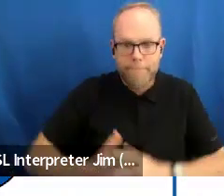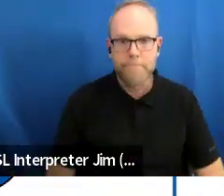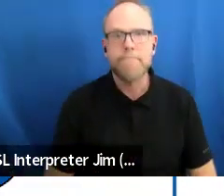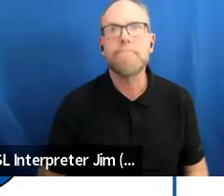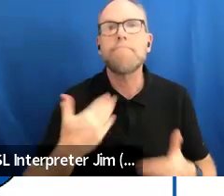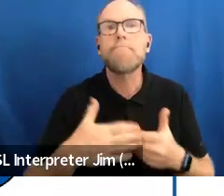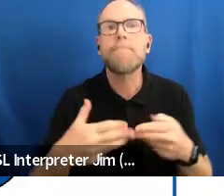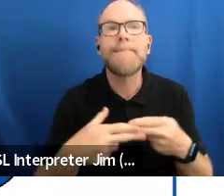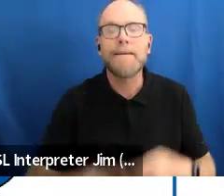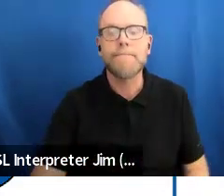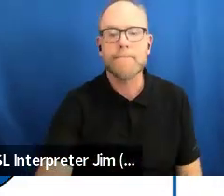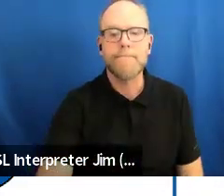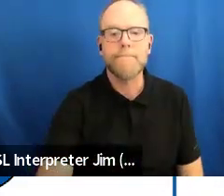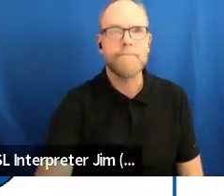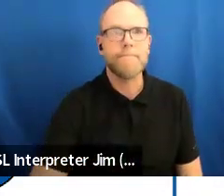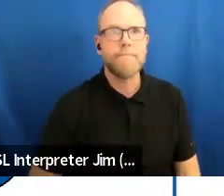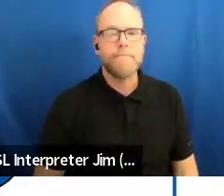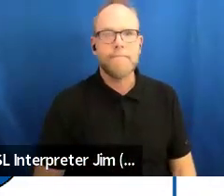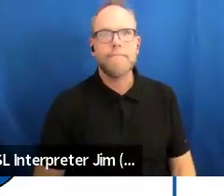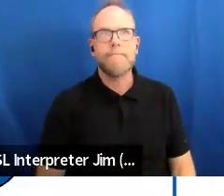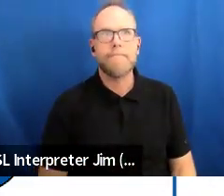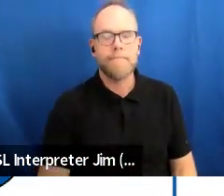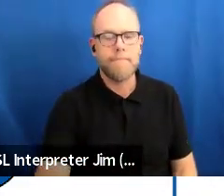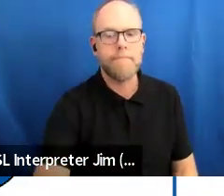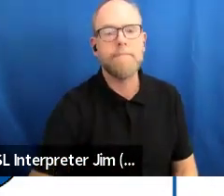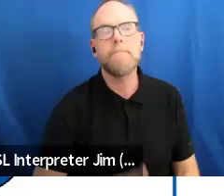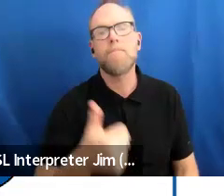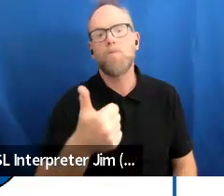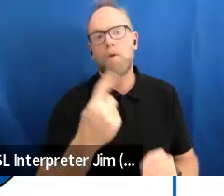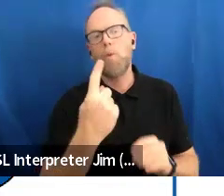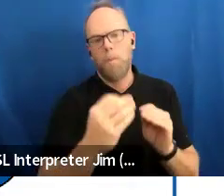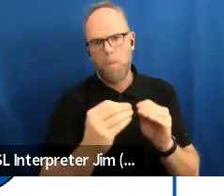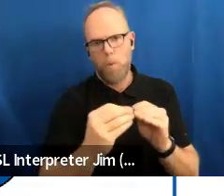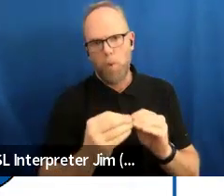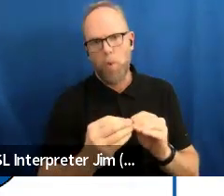So another decision that kind of came about, remember we talked a little bit